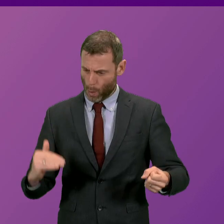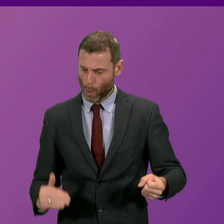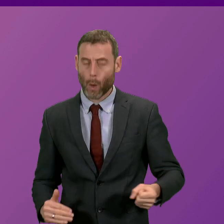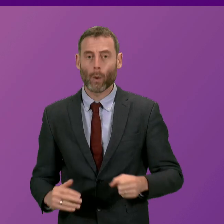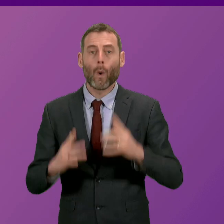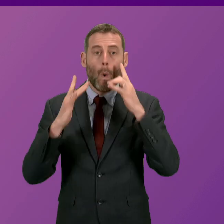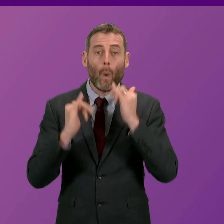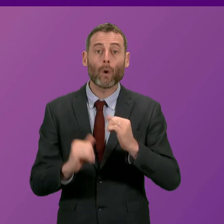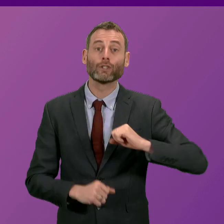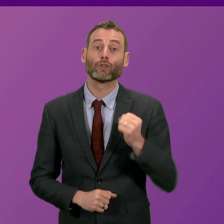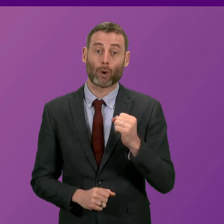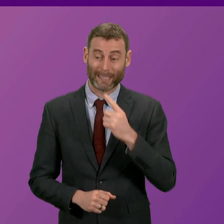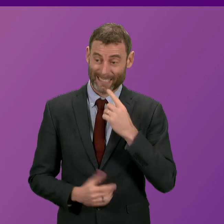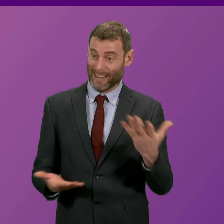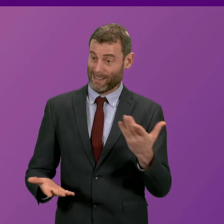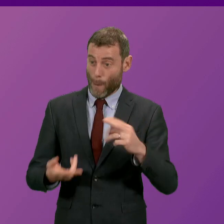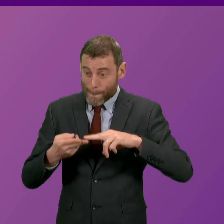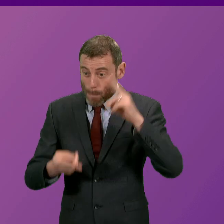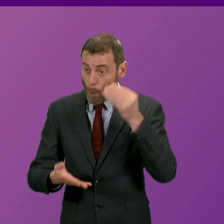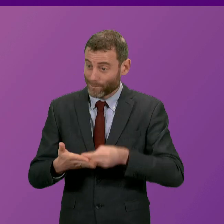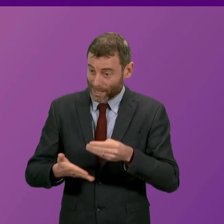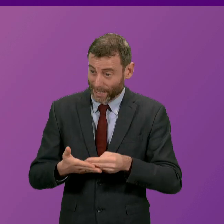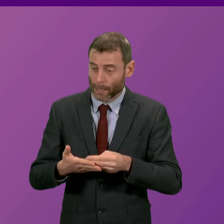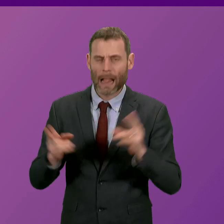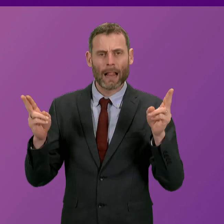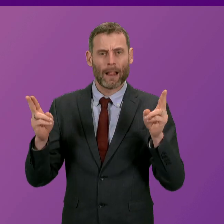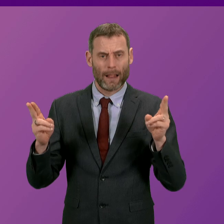despite higher funding and more staff, fewer patients are being seen, there is no